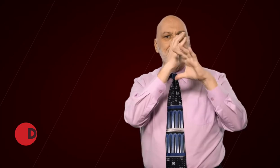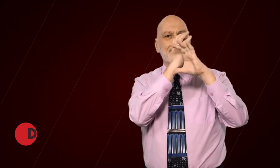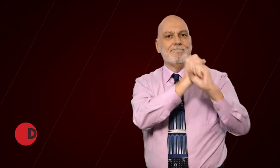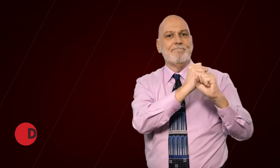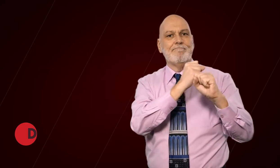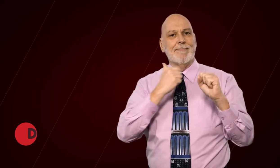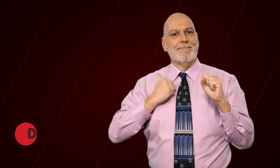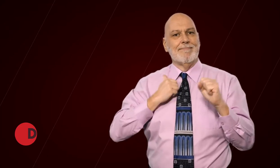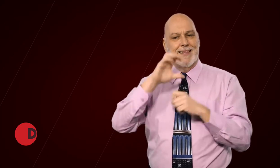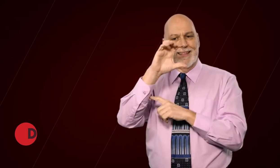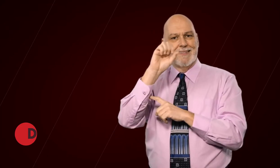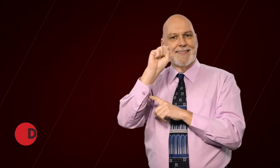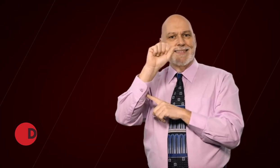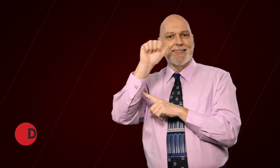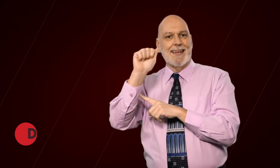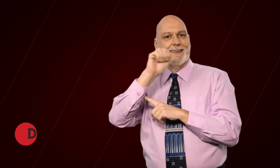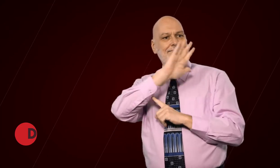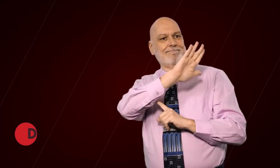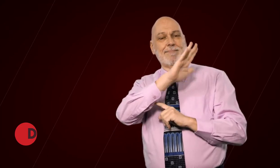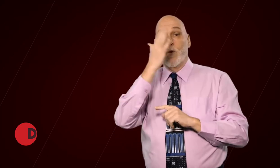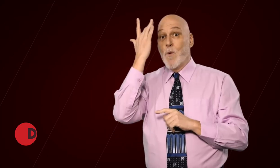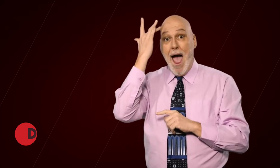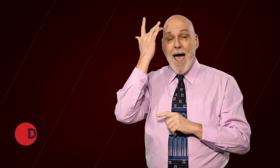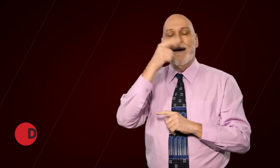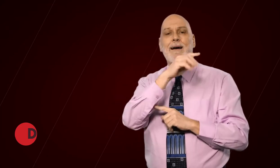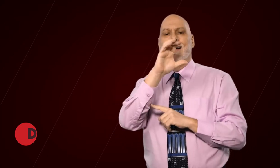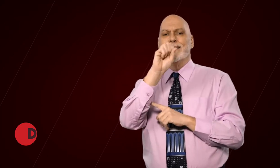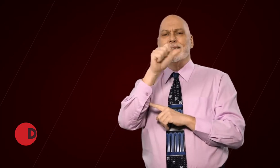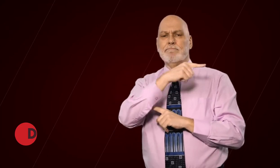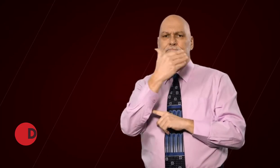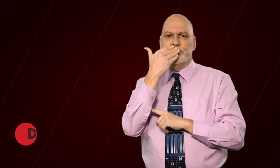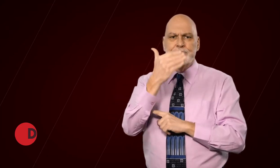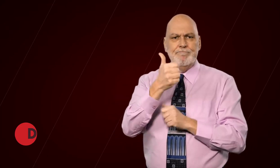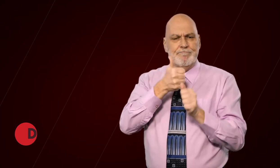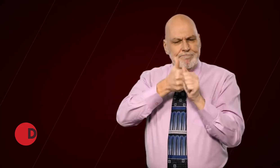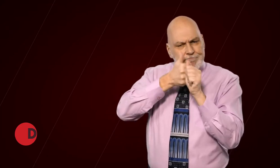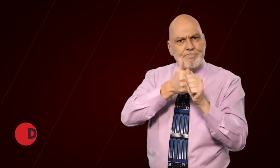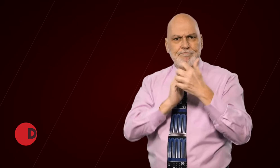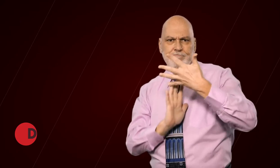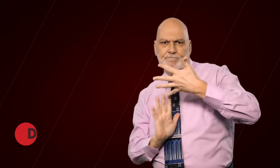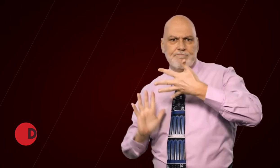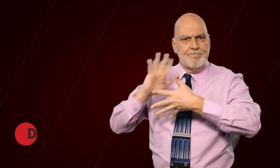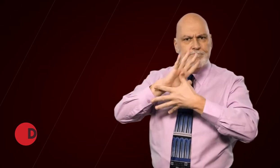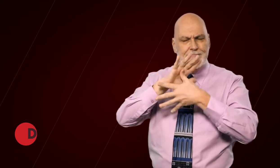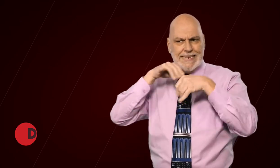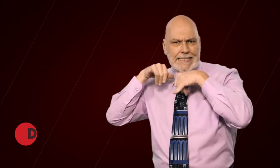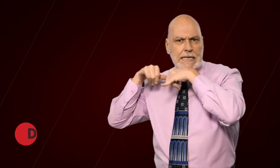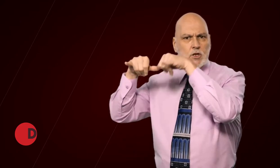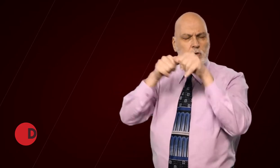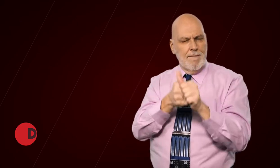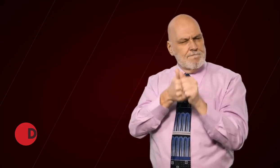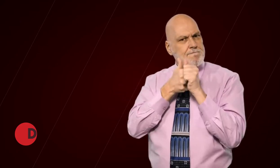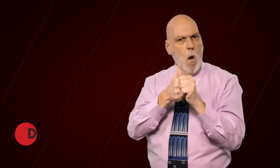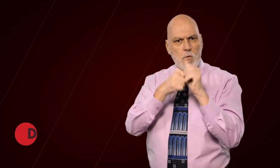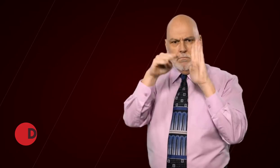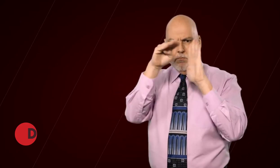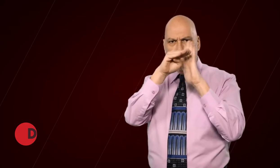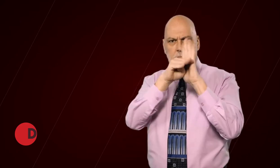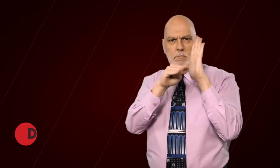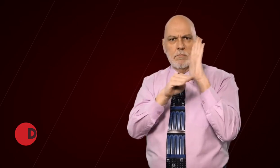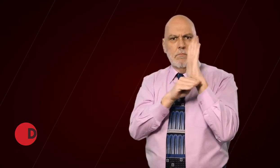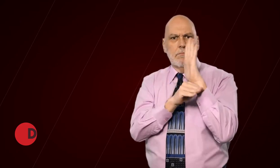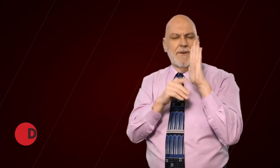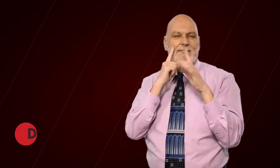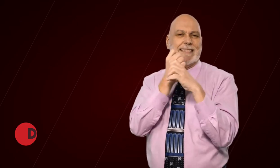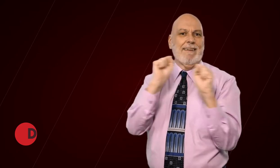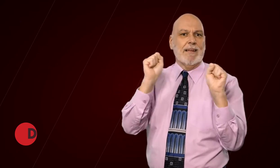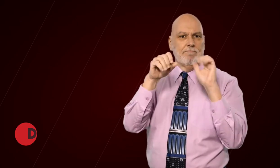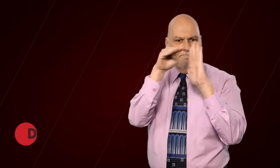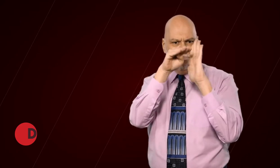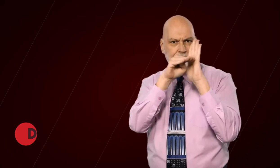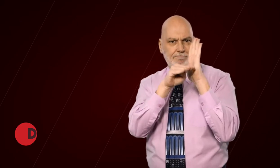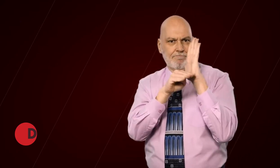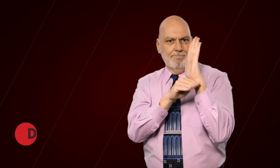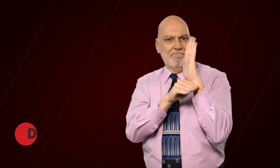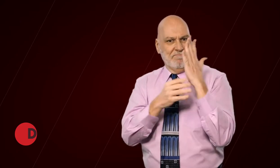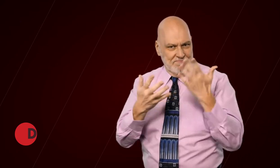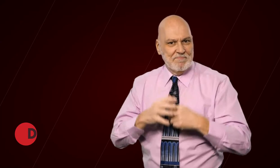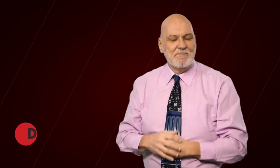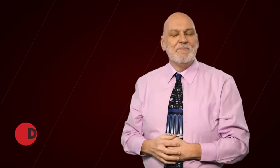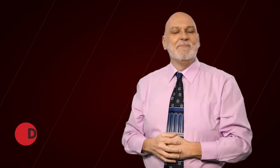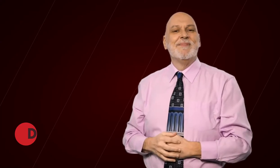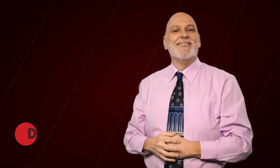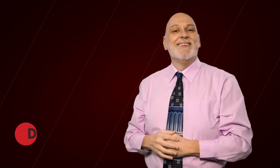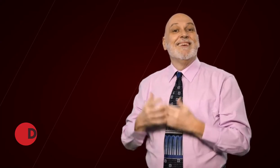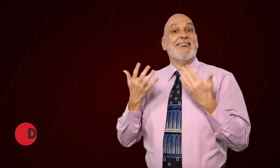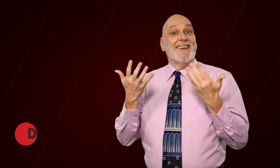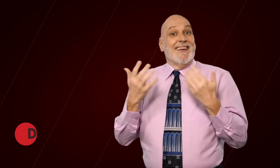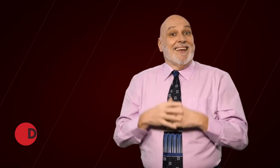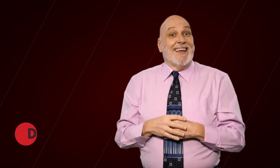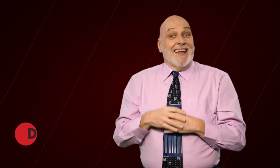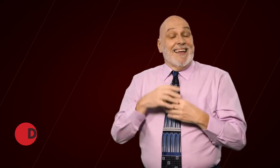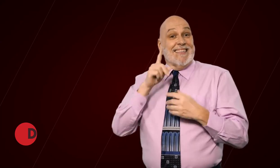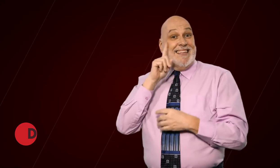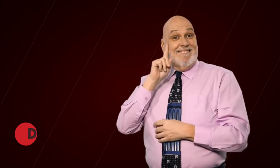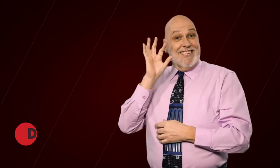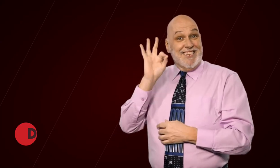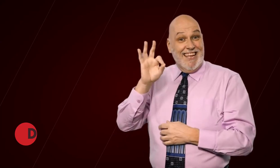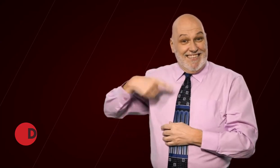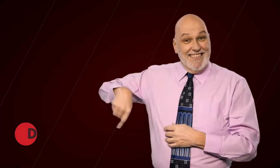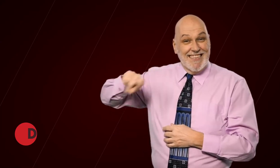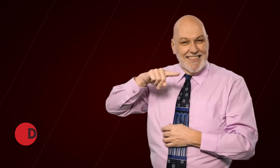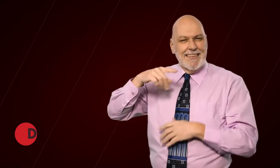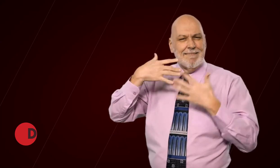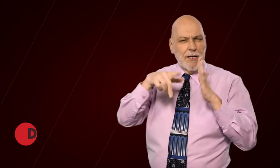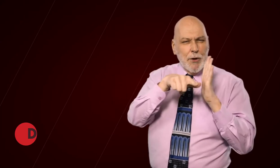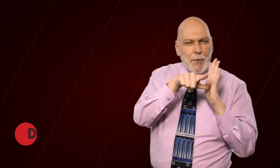Europe and Asia look up to CSA as a major standard to follow.